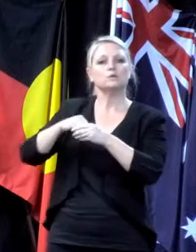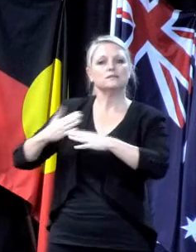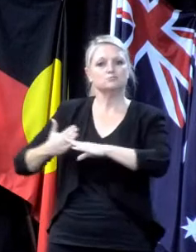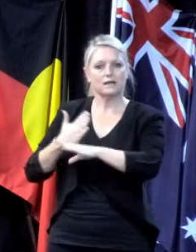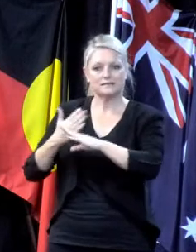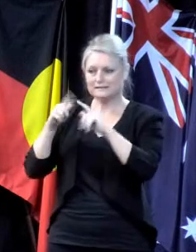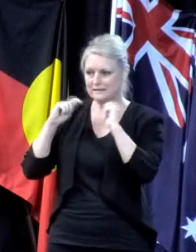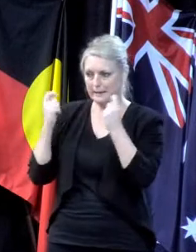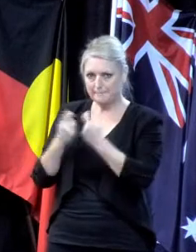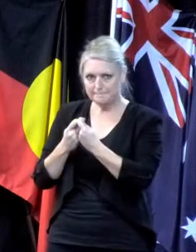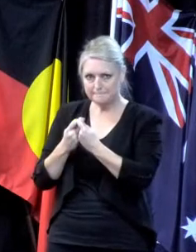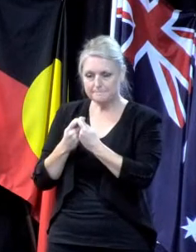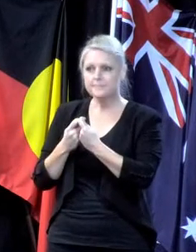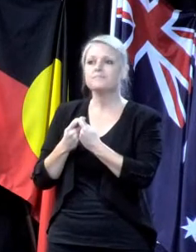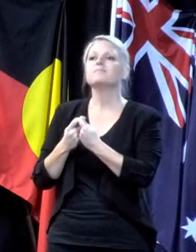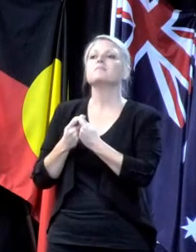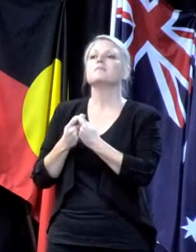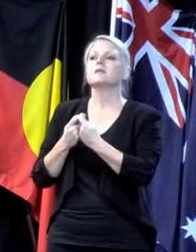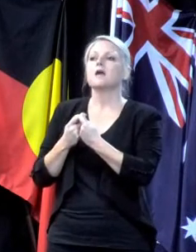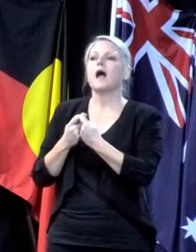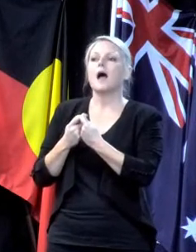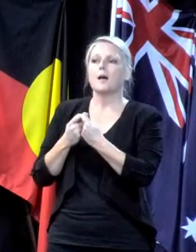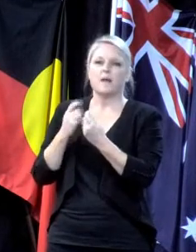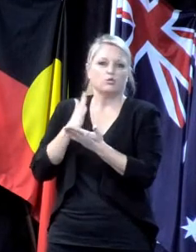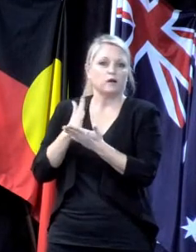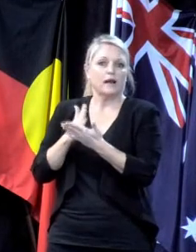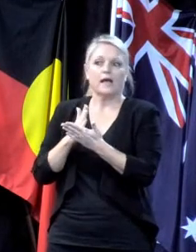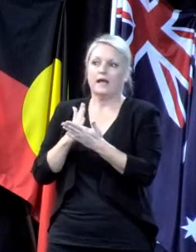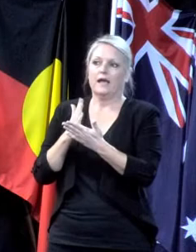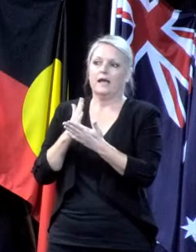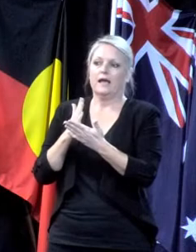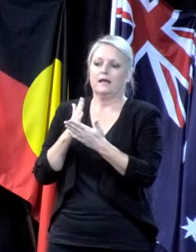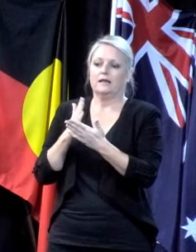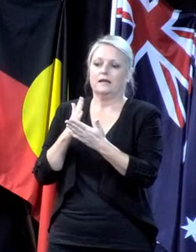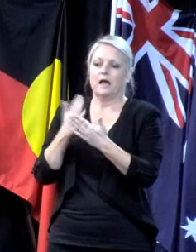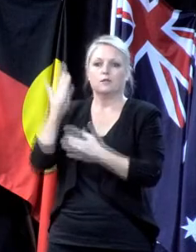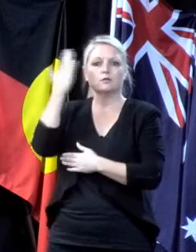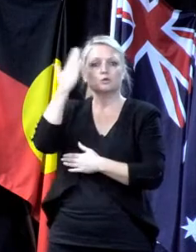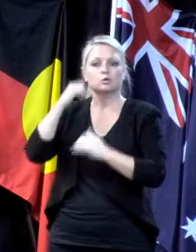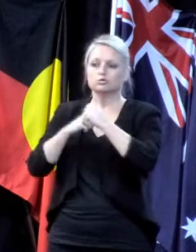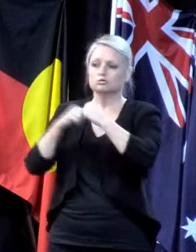And we have the school structure of a year-level HOD with a year-level coordinator.